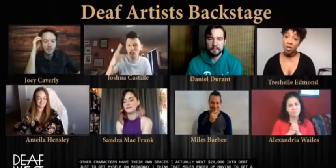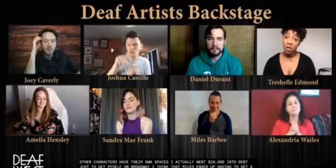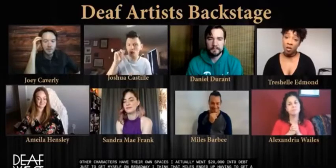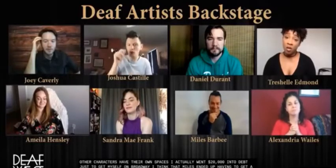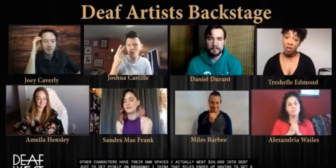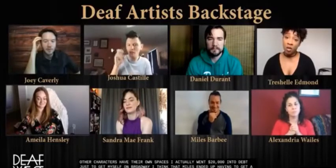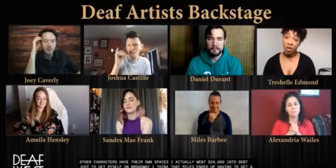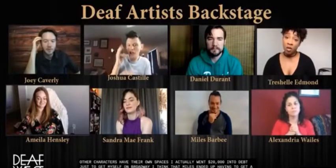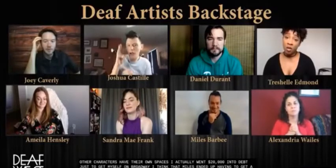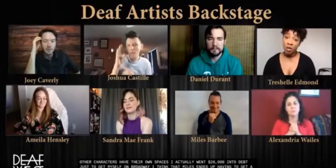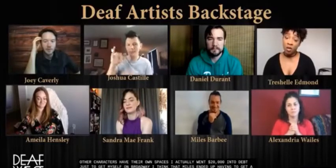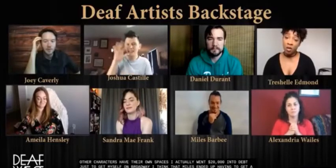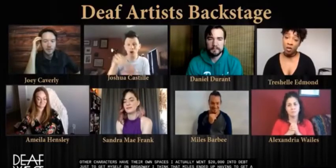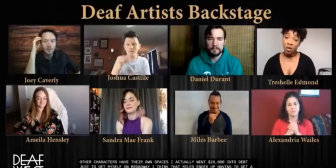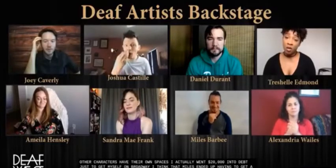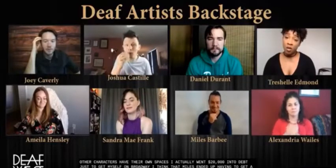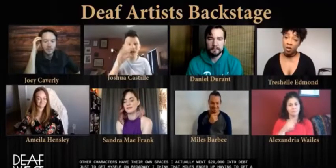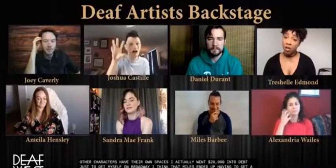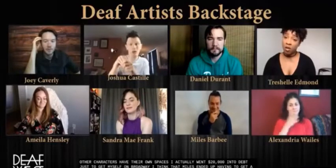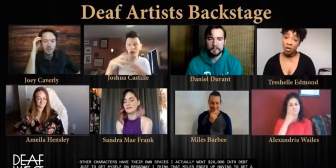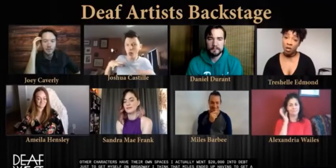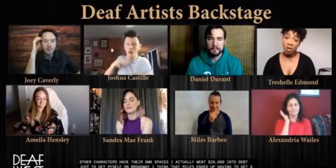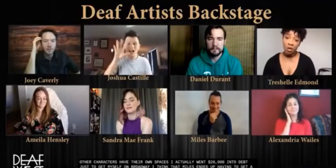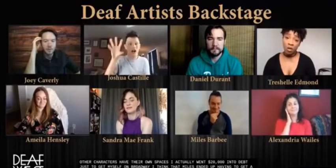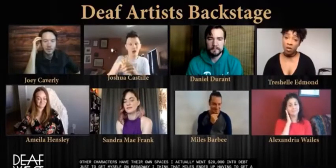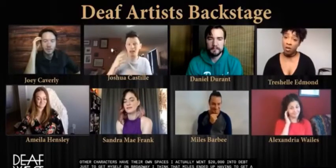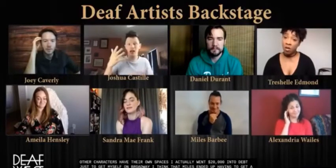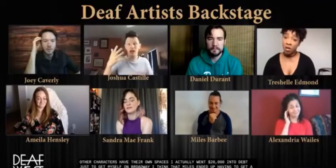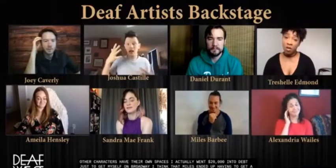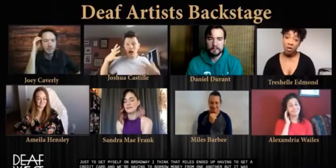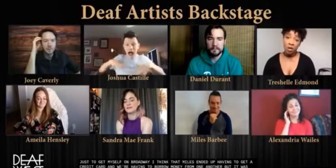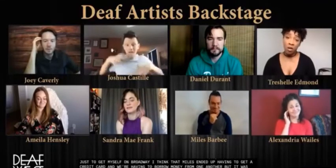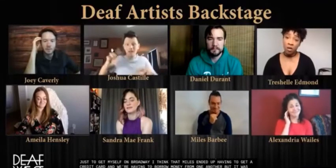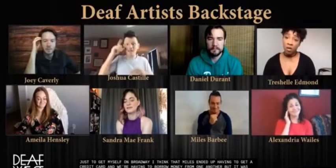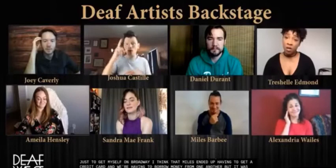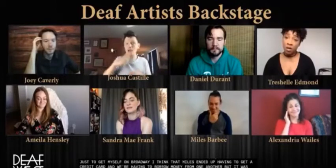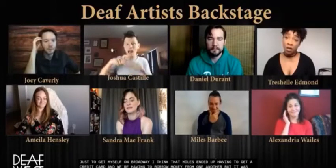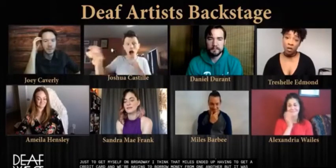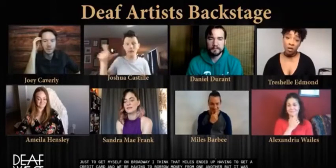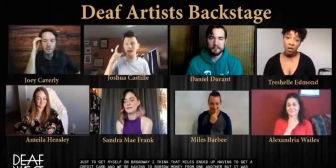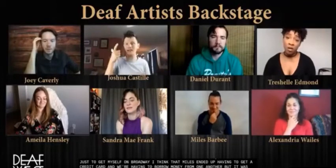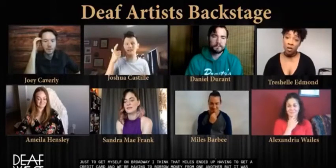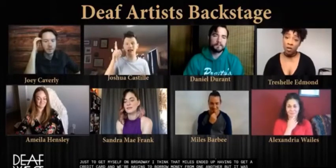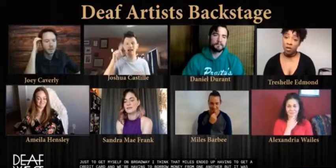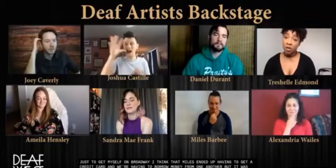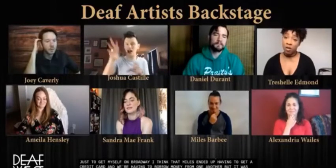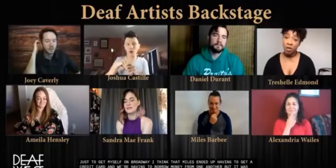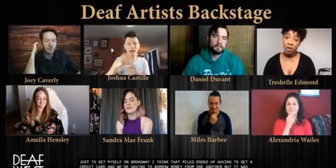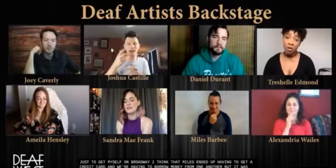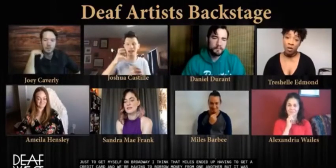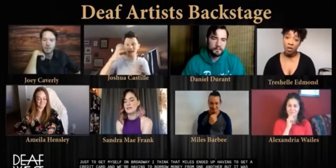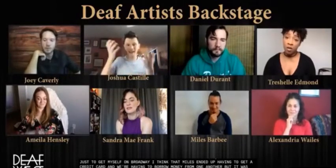But I use that money just to pay off what I spent to do the job. Outfits for red carpet events.